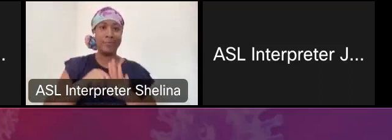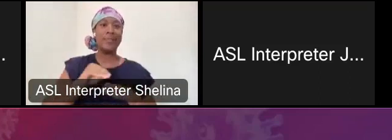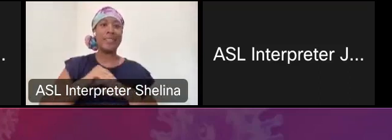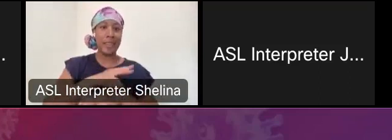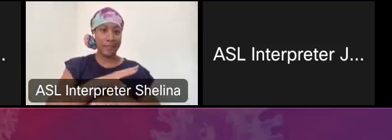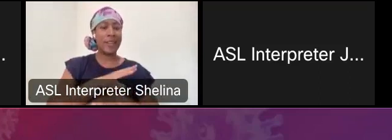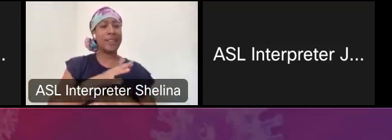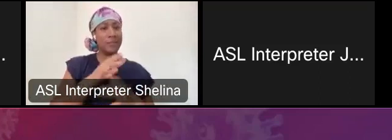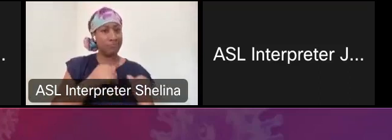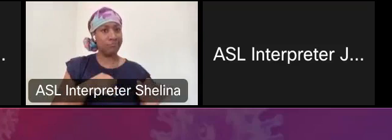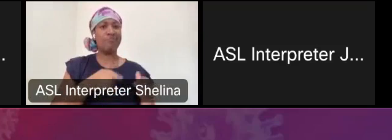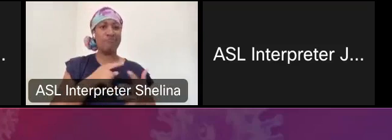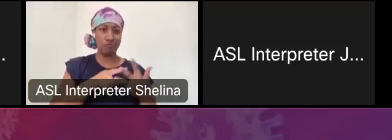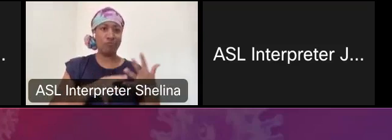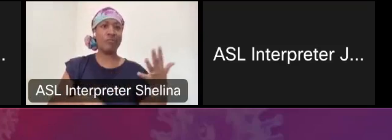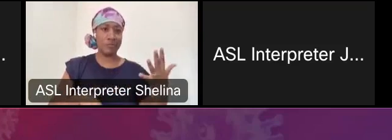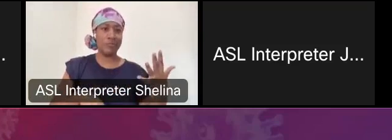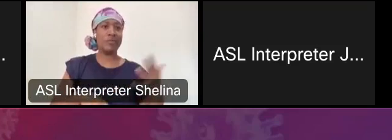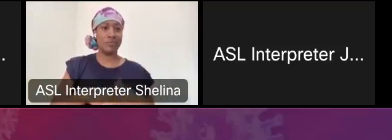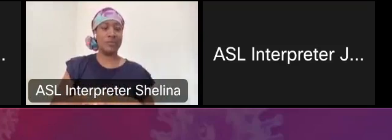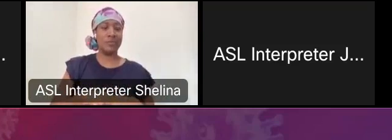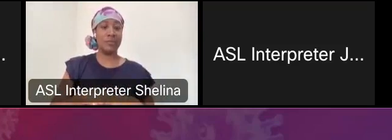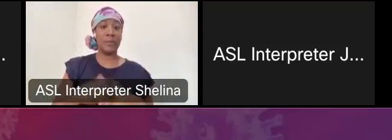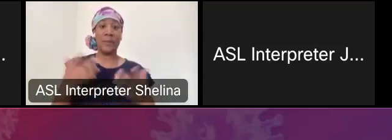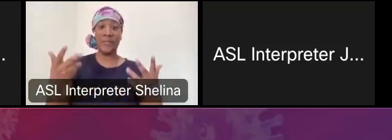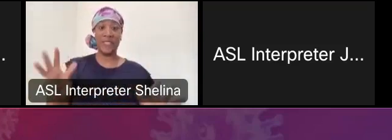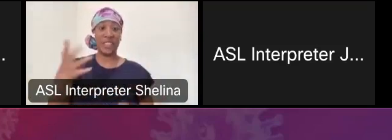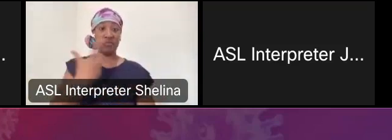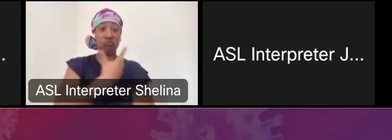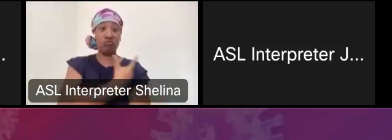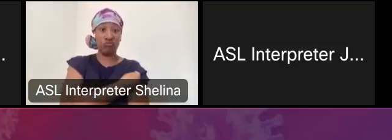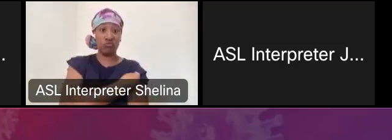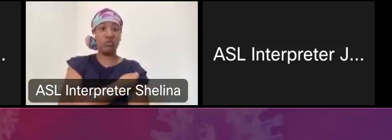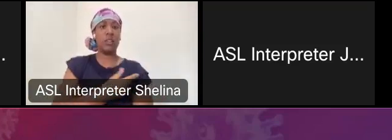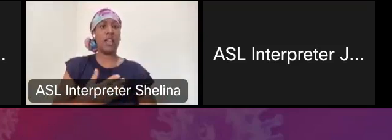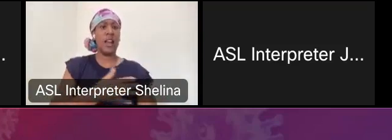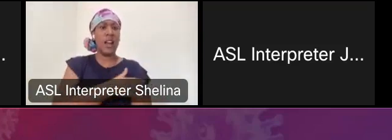After getting over 19 vaccine, the person will probably have a sore arm.